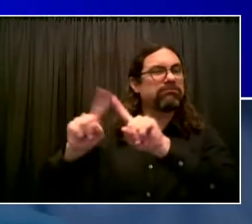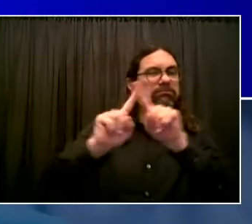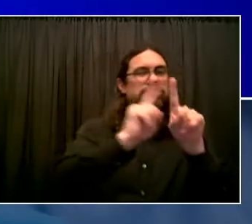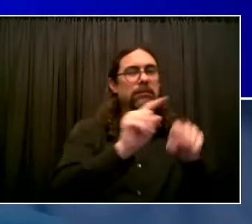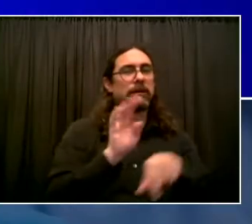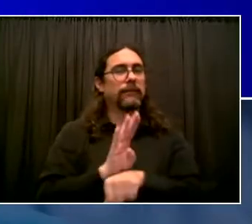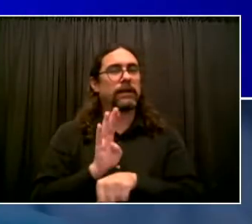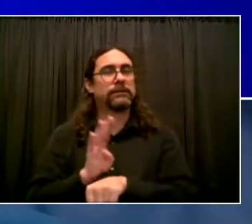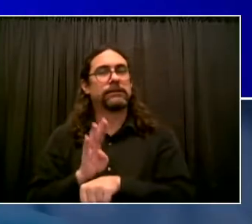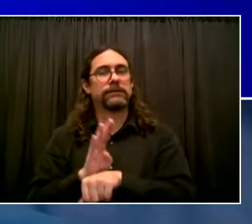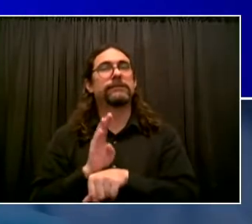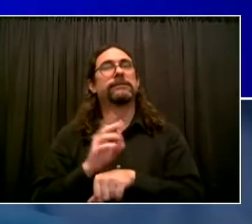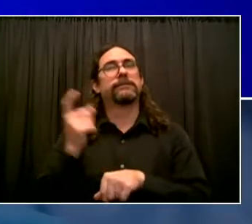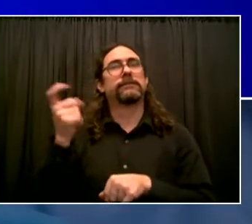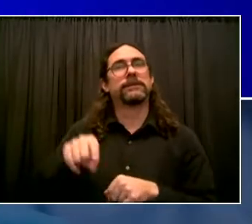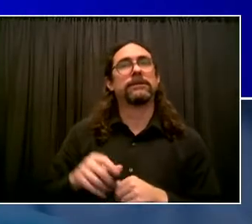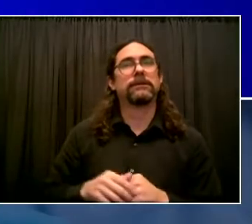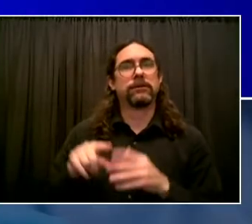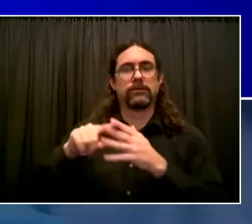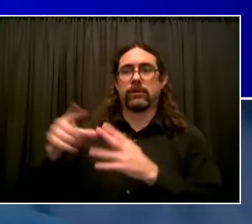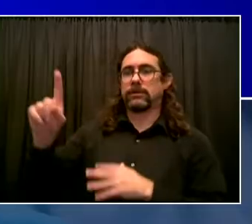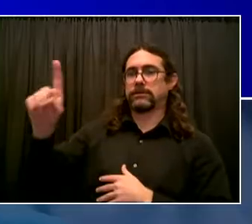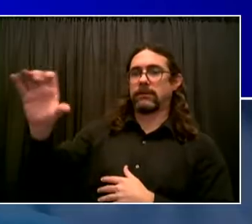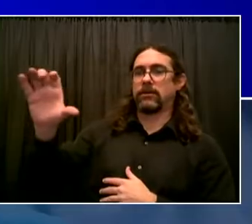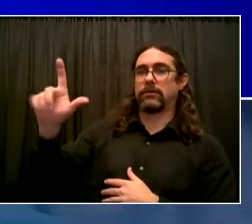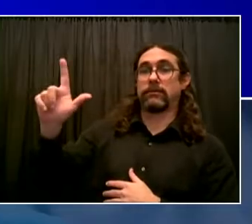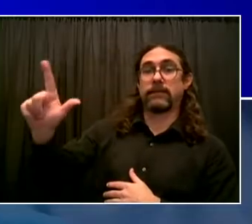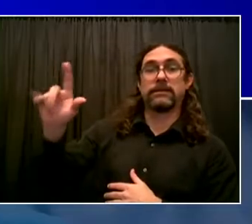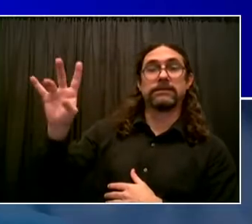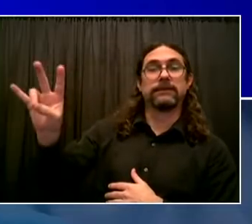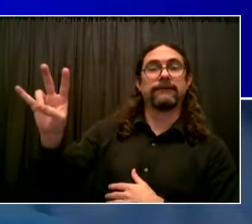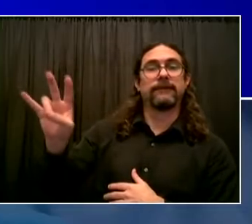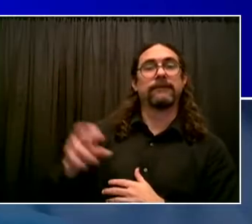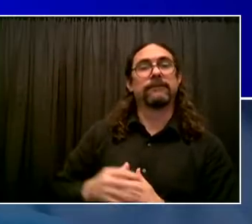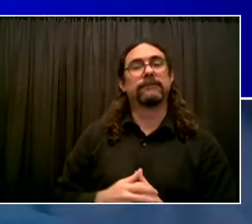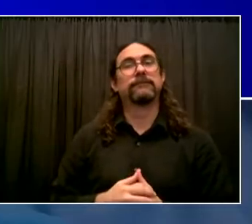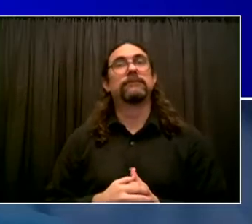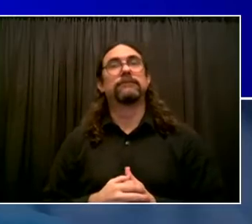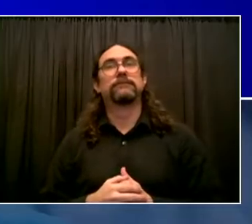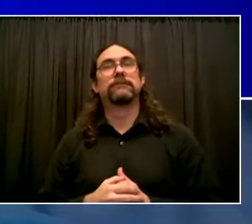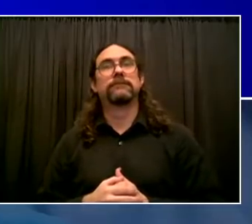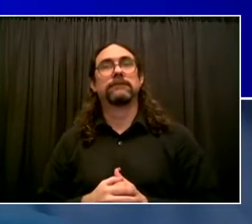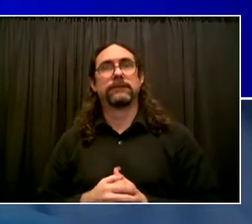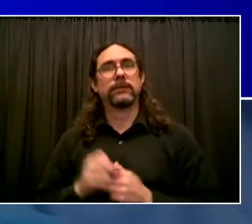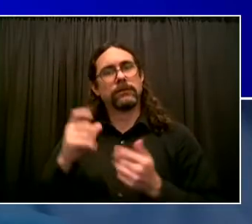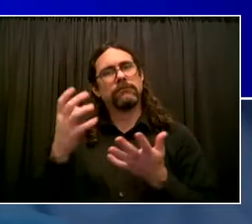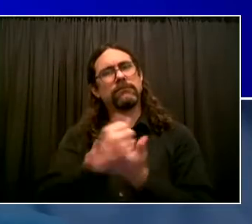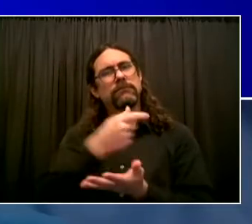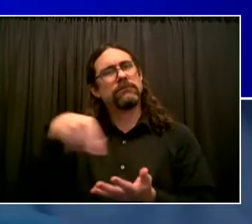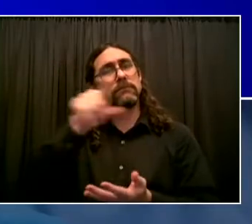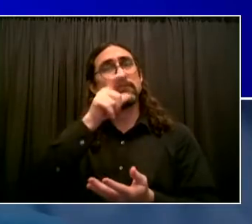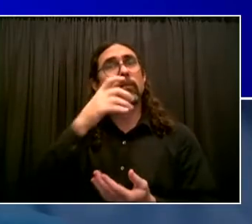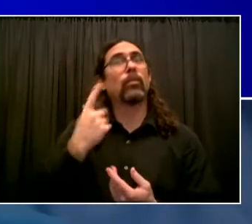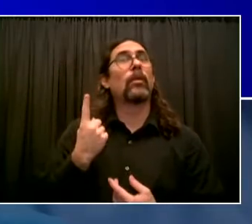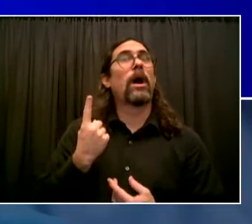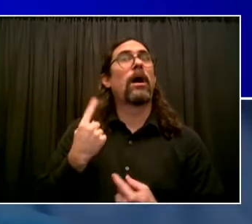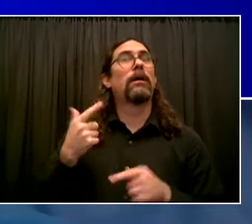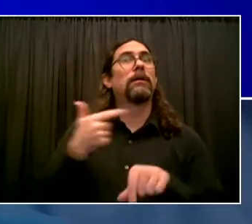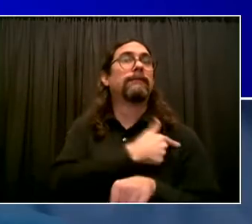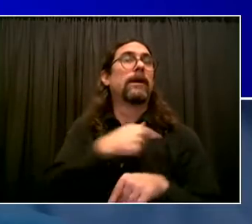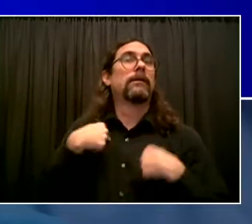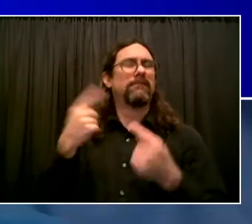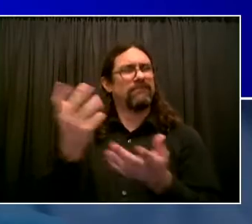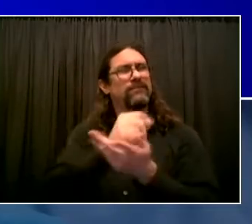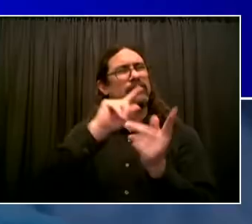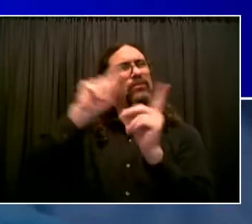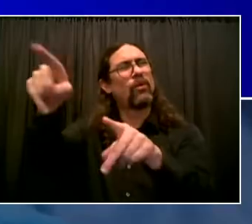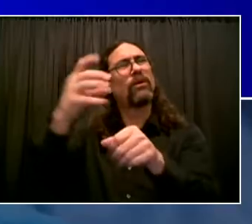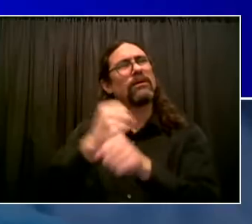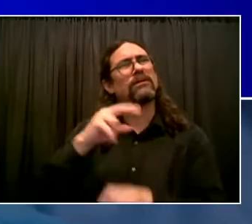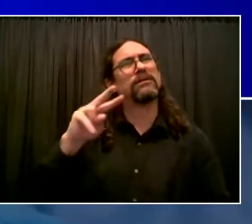THAT IS GOING TO